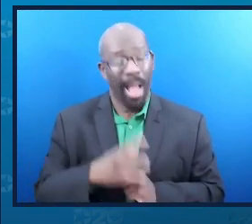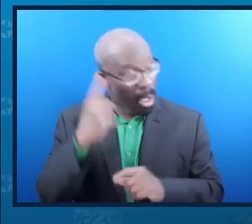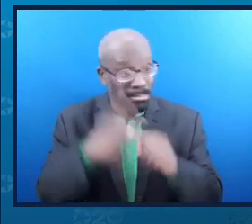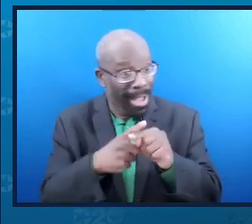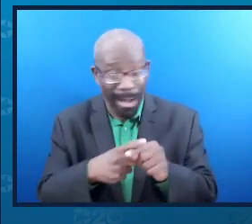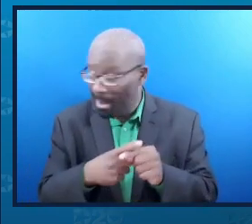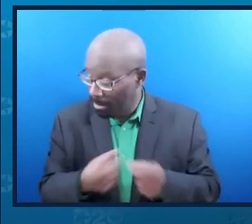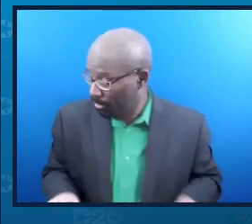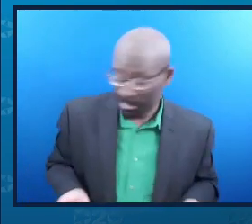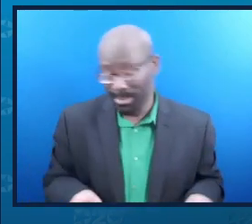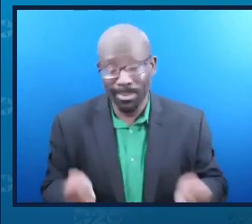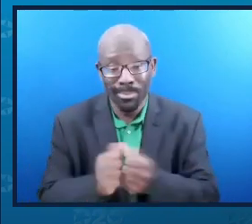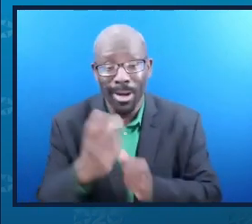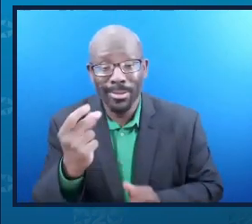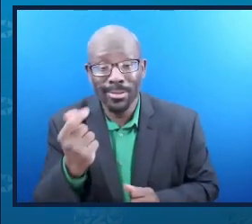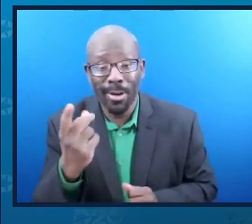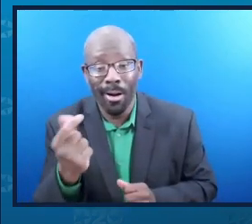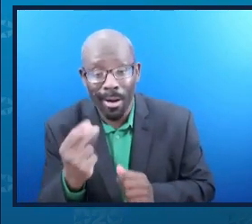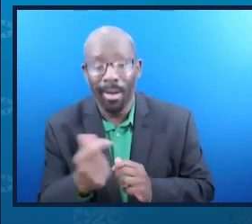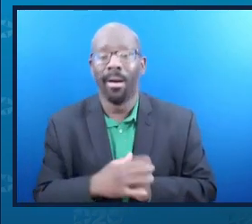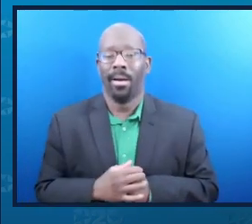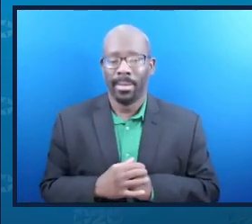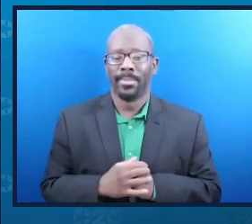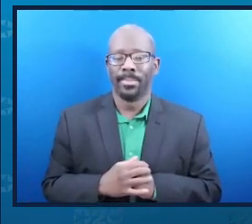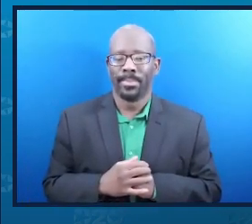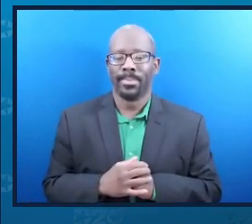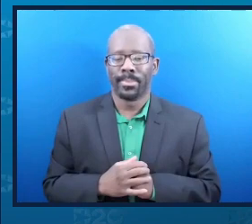MY AUNT BEE GAVE ME A CHANCE TO KEEP FIGHTING FOR MY DREAM.